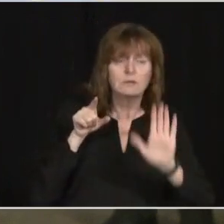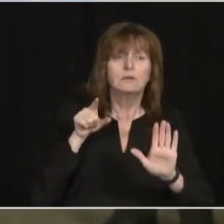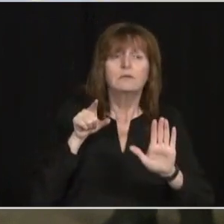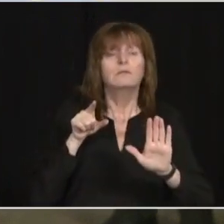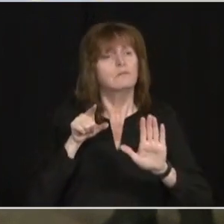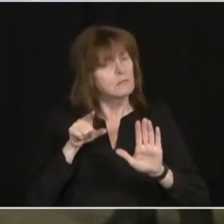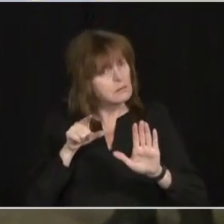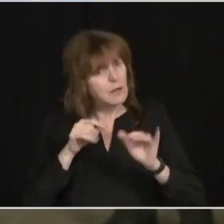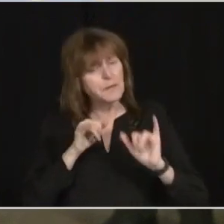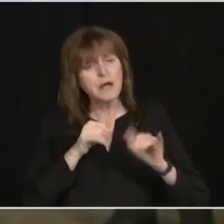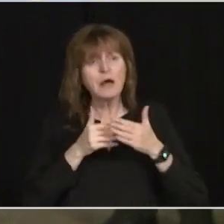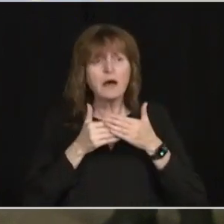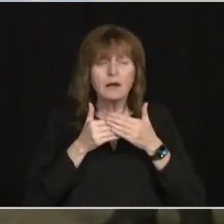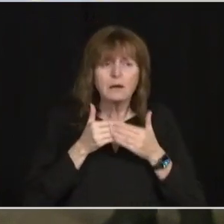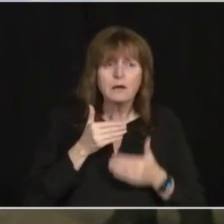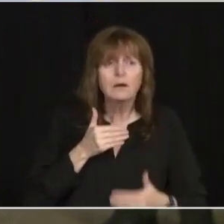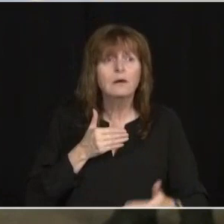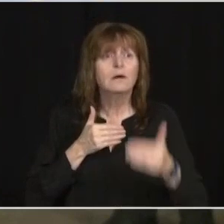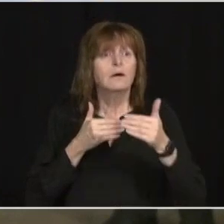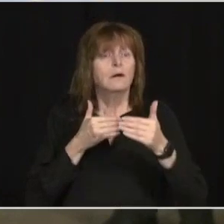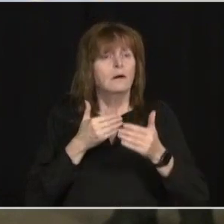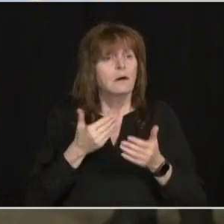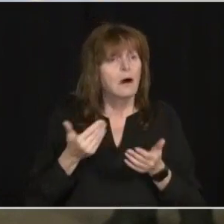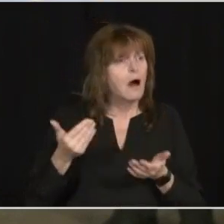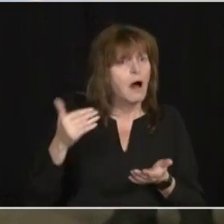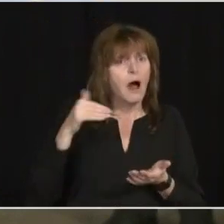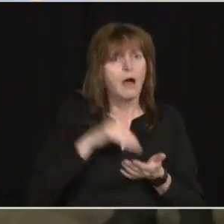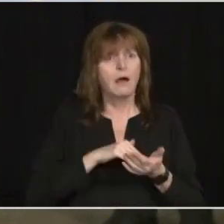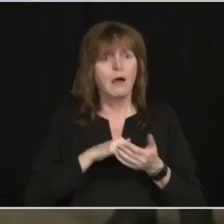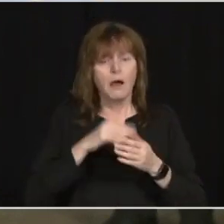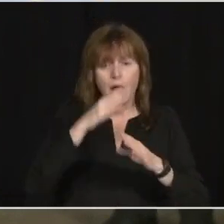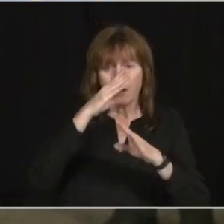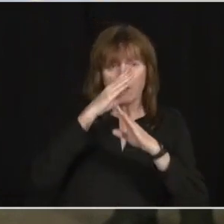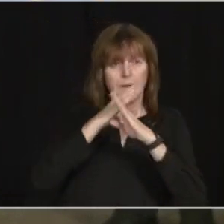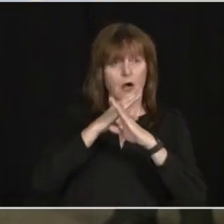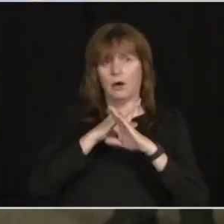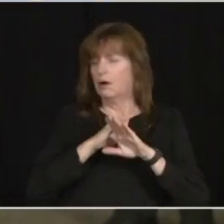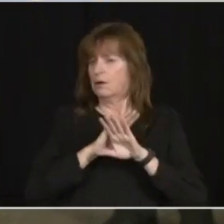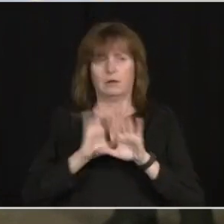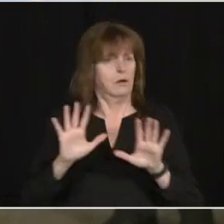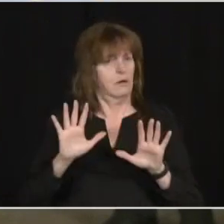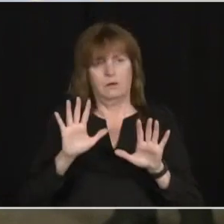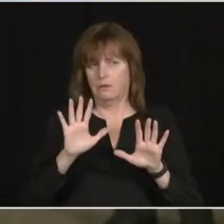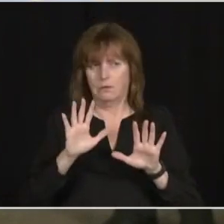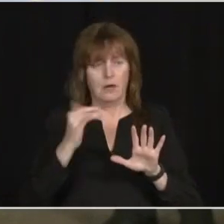ensure that in no circumstance in the future will this type of difficulty challenge our province.